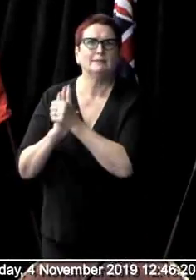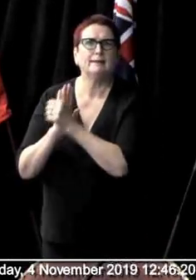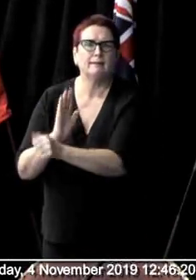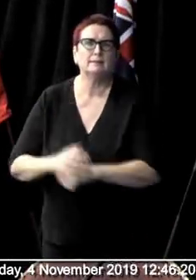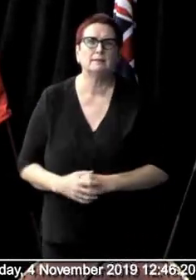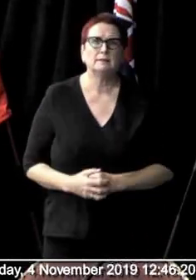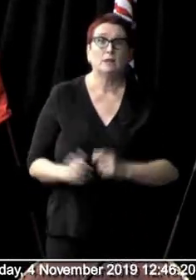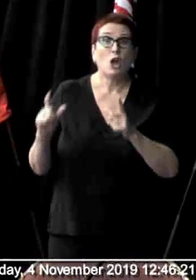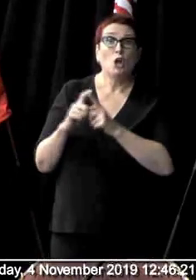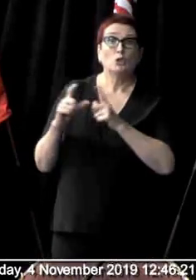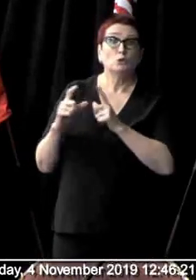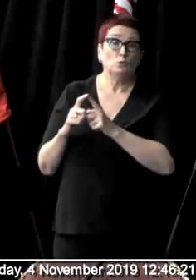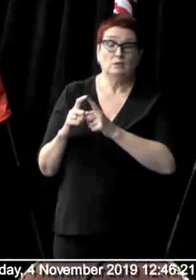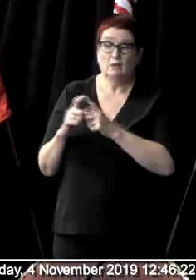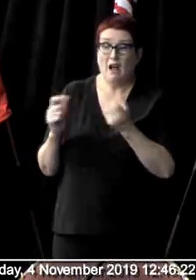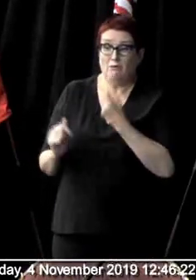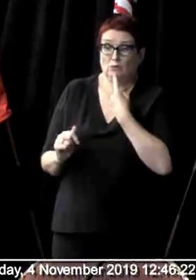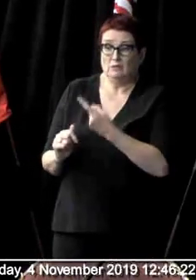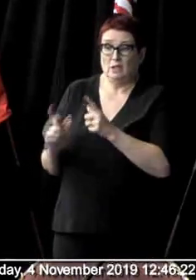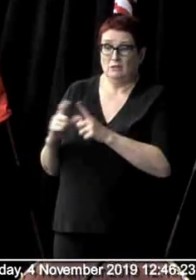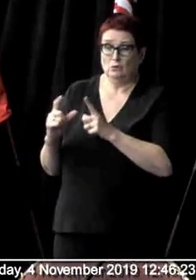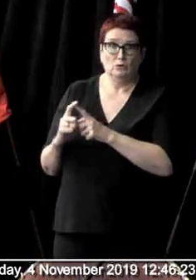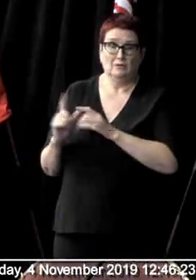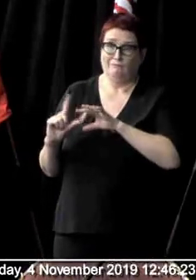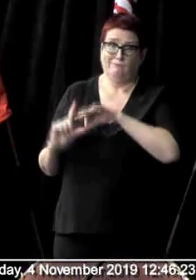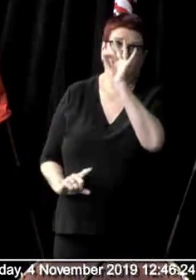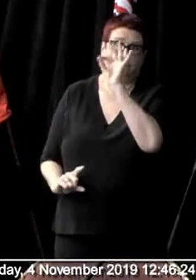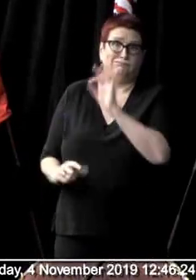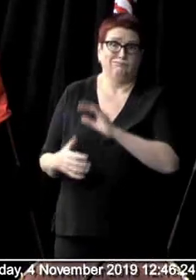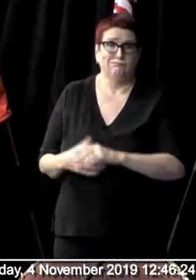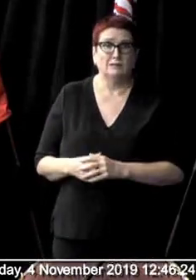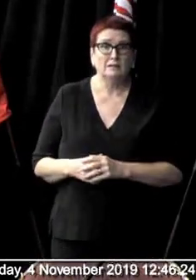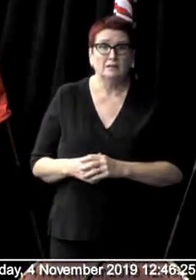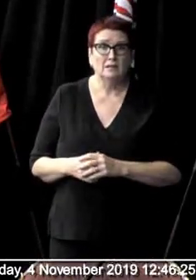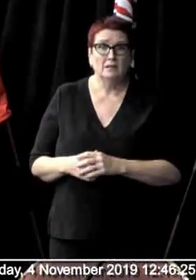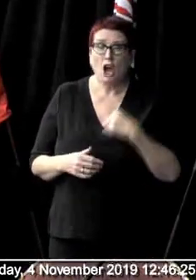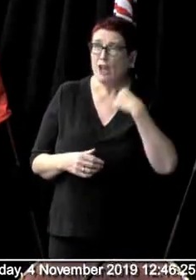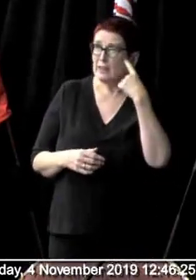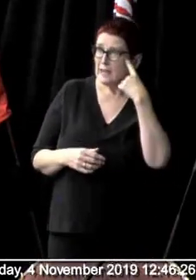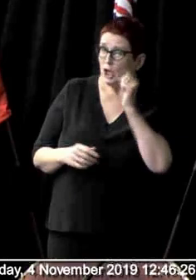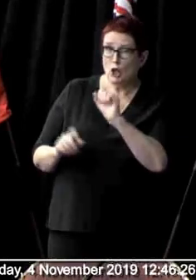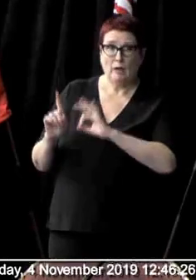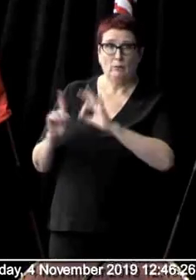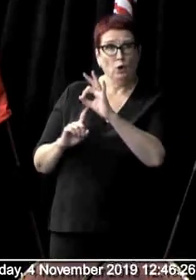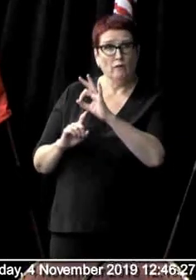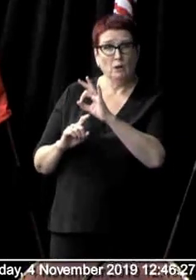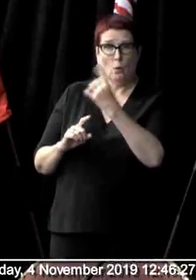She has improved – she has gone I think at least a year to two years ahead in her